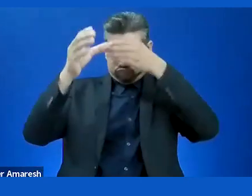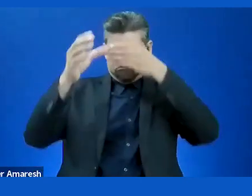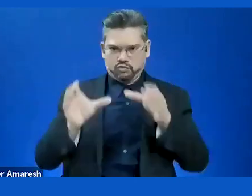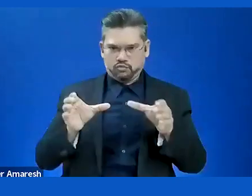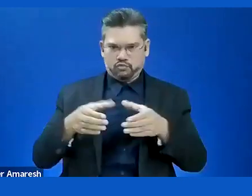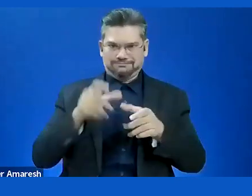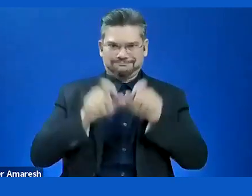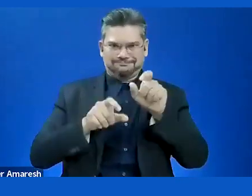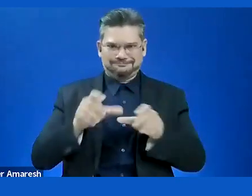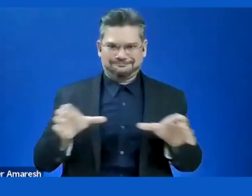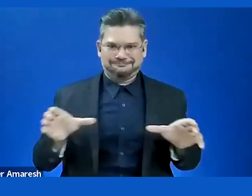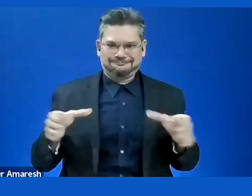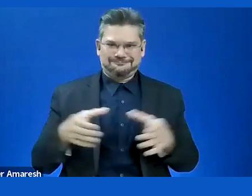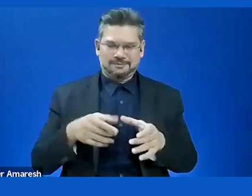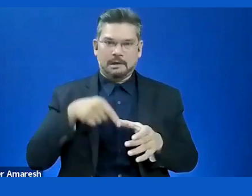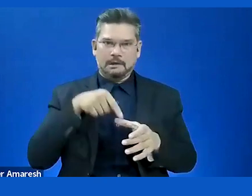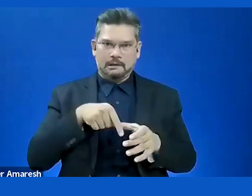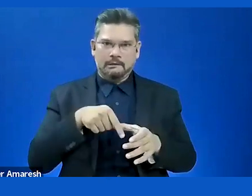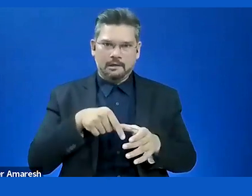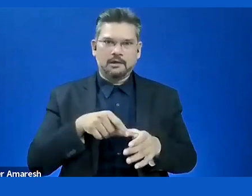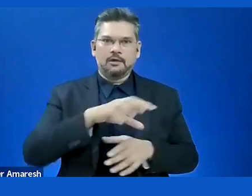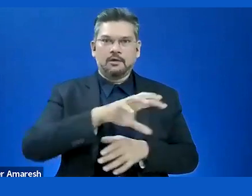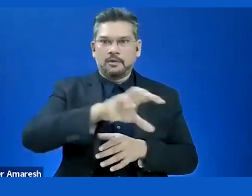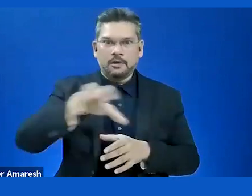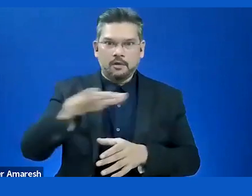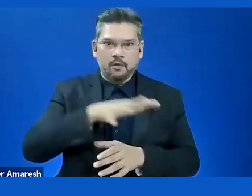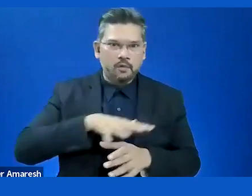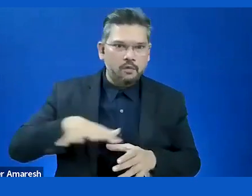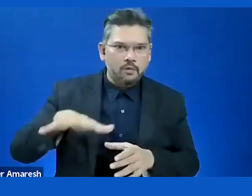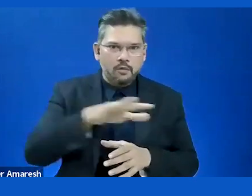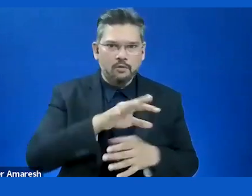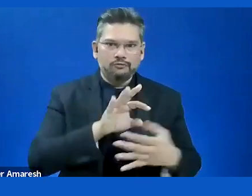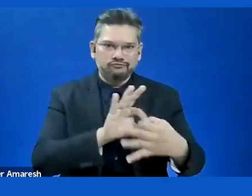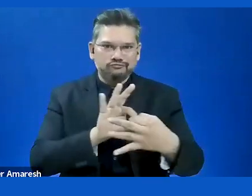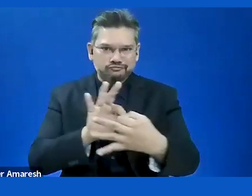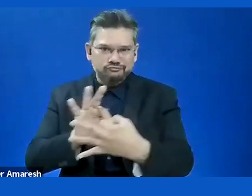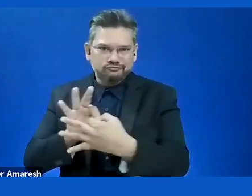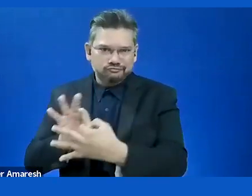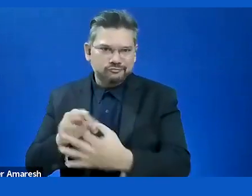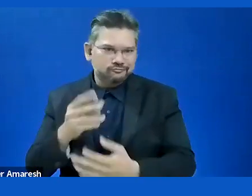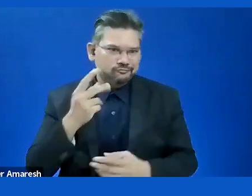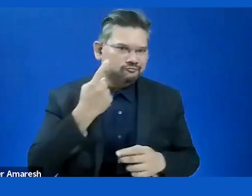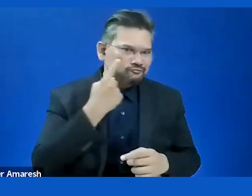to make sure WAD is effectively implemented and enforced, includes collaborating with national